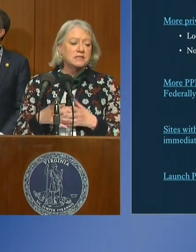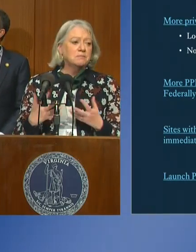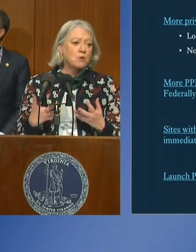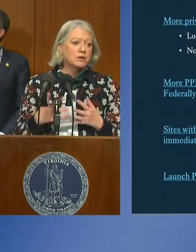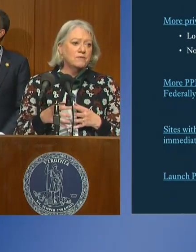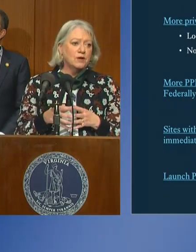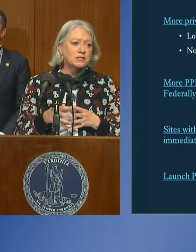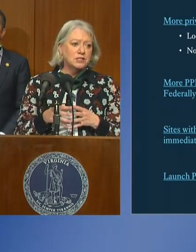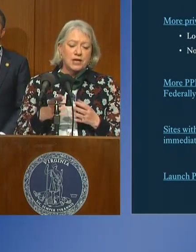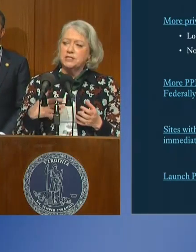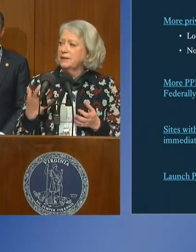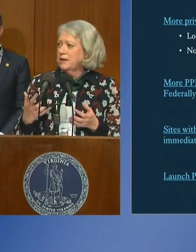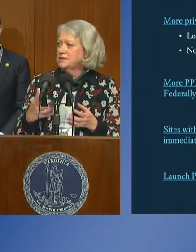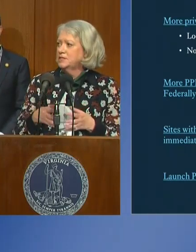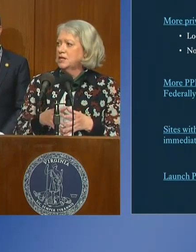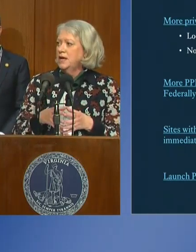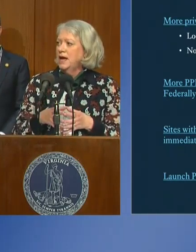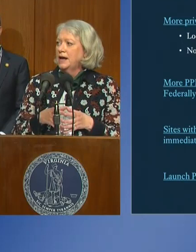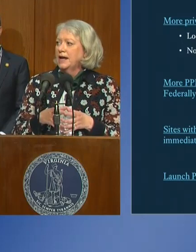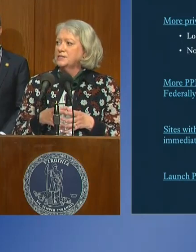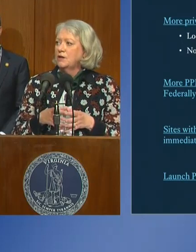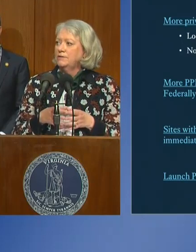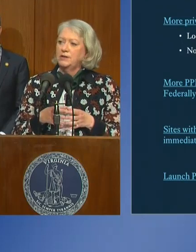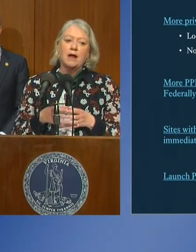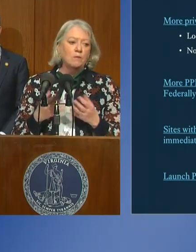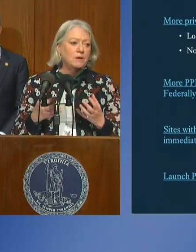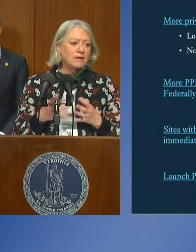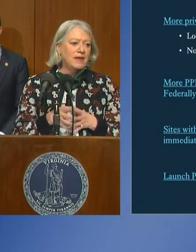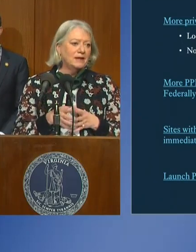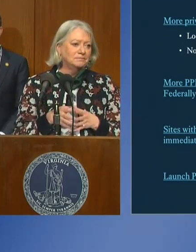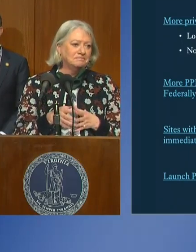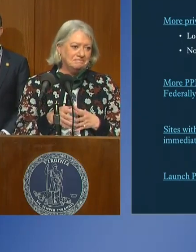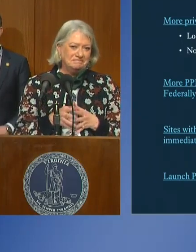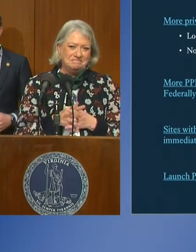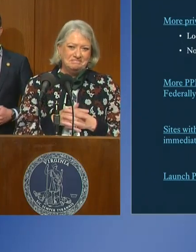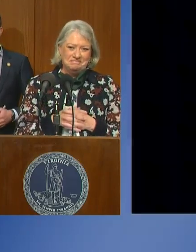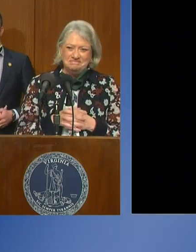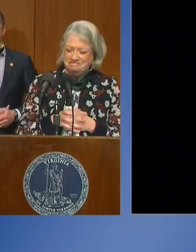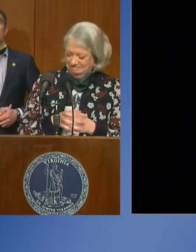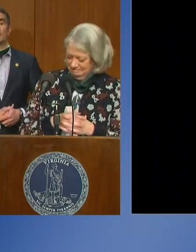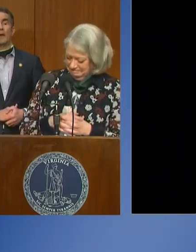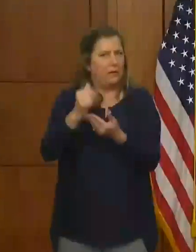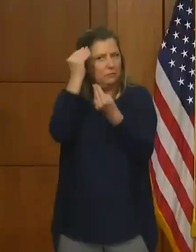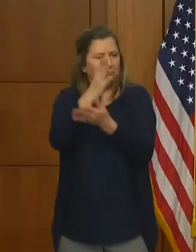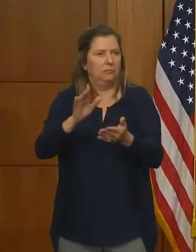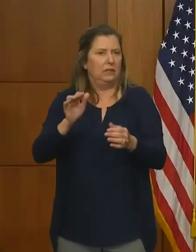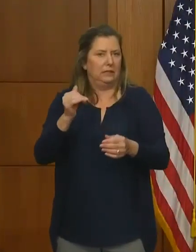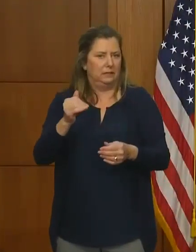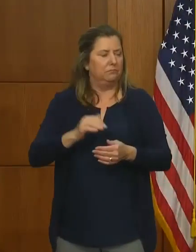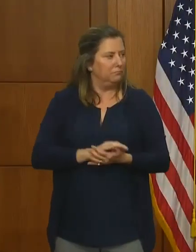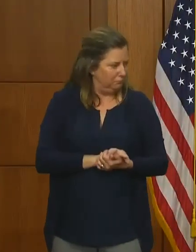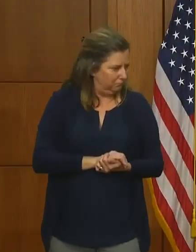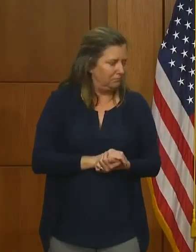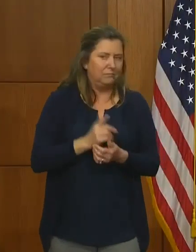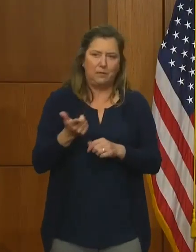COMMUNITY IDENTIFIED THAT YOU HAVE THE DISEASE AND SO IT'S IMPORTANT FOR US TO CHANGE THAT